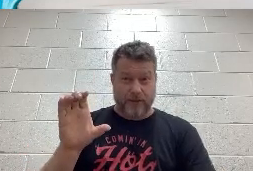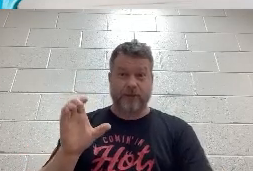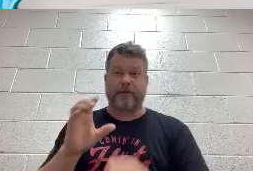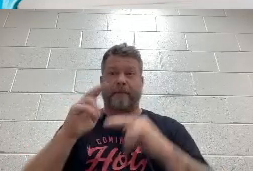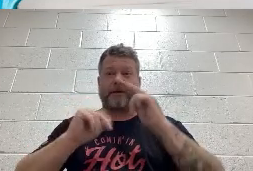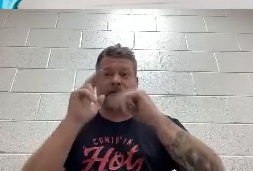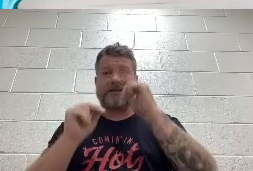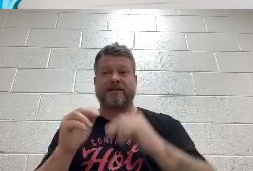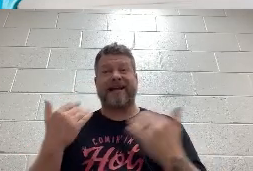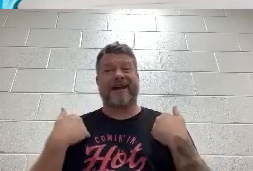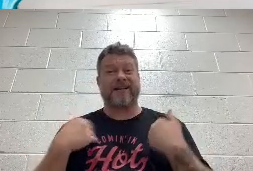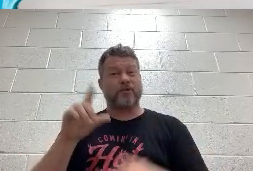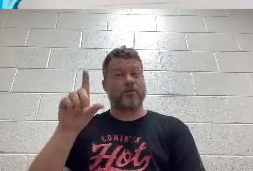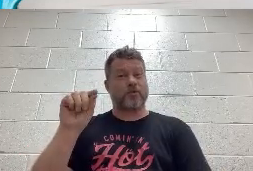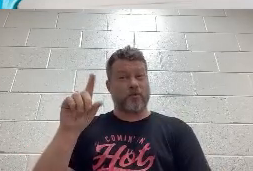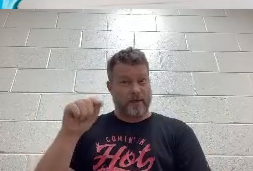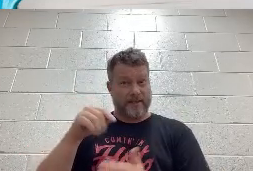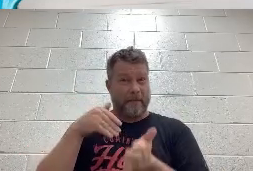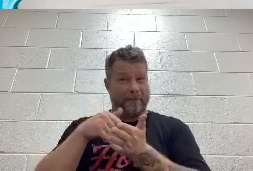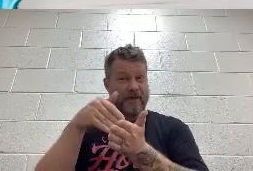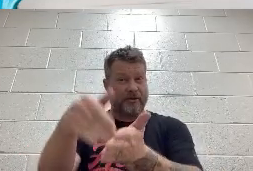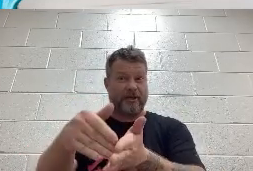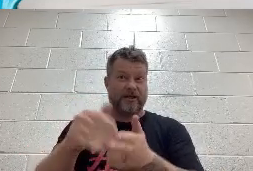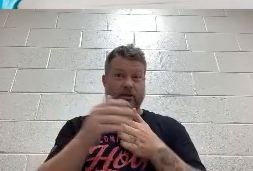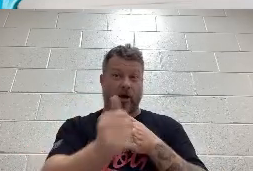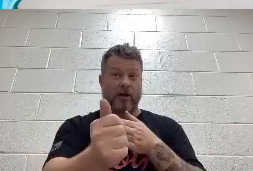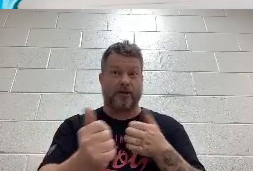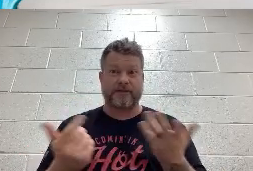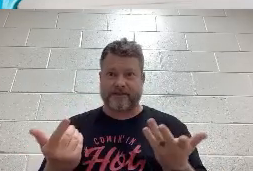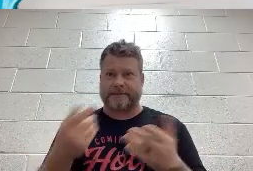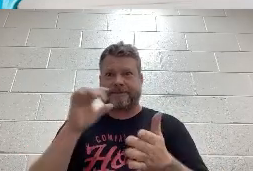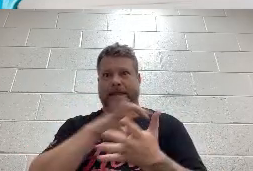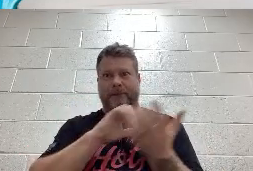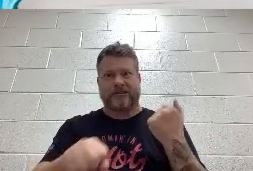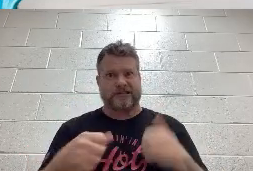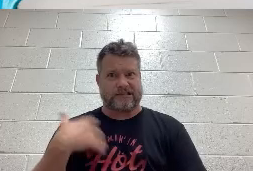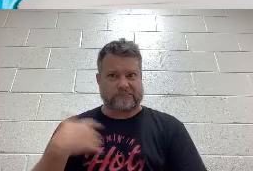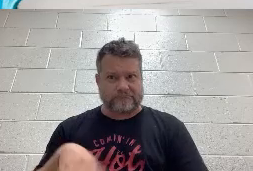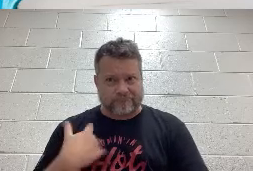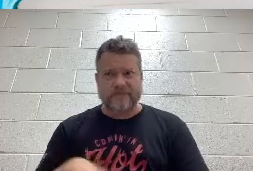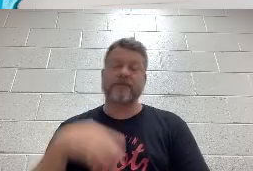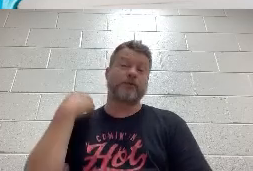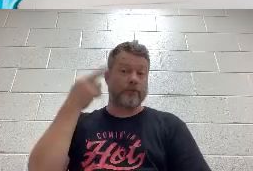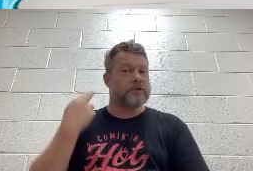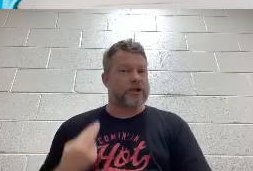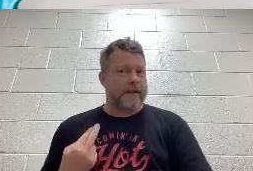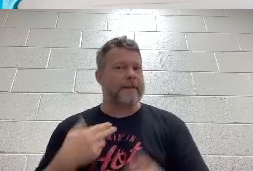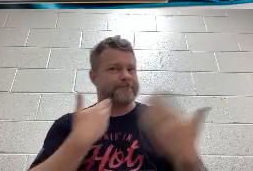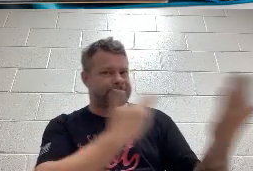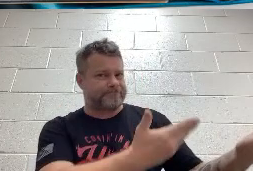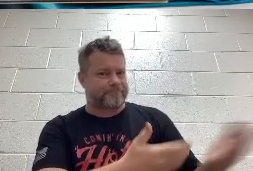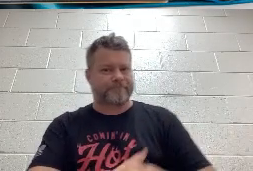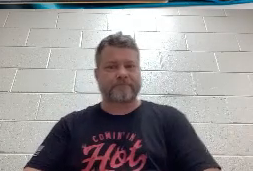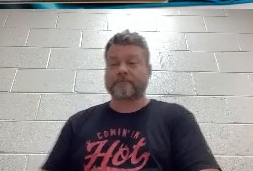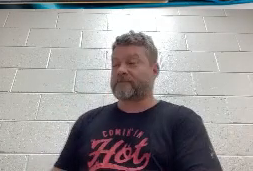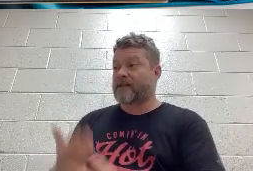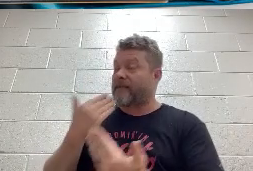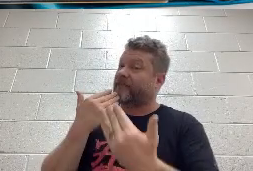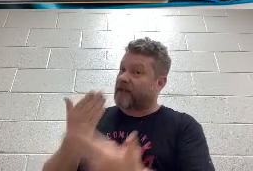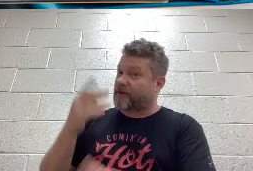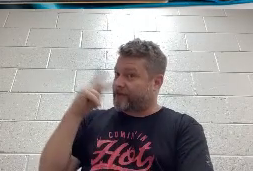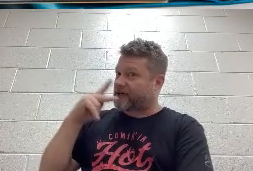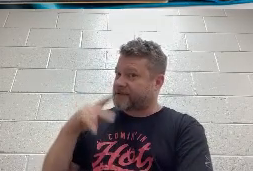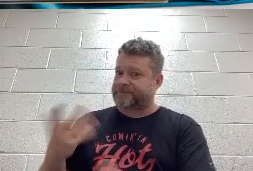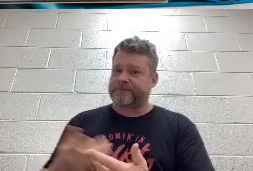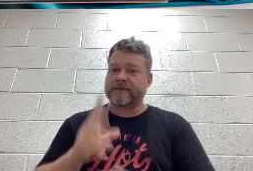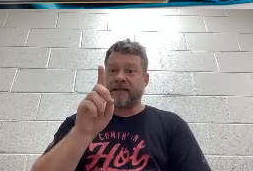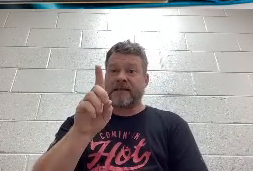million in damages. Thanks, and here's more with Rachelle. Thanks, Phaenix. On December 17th,